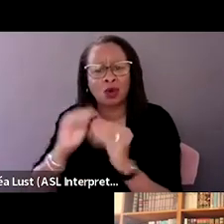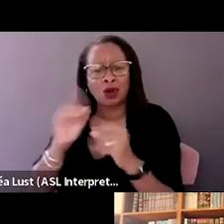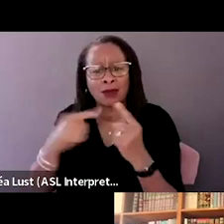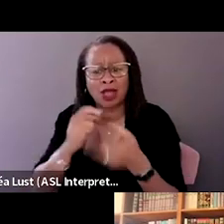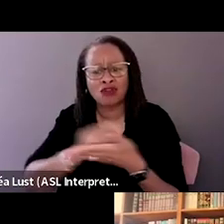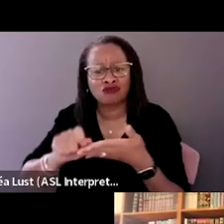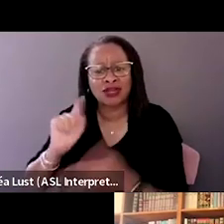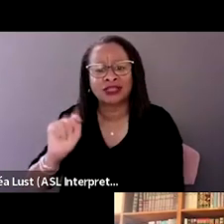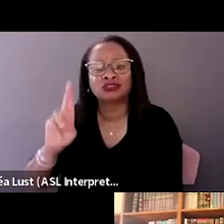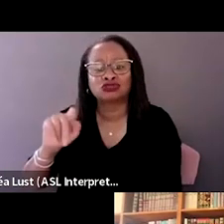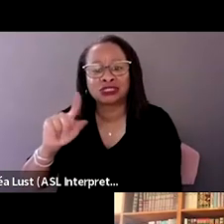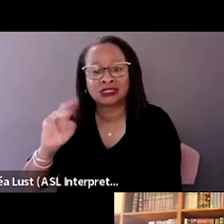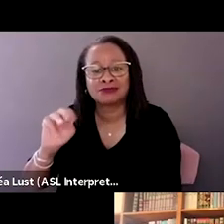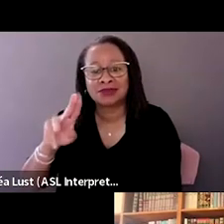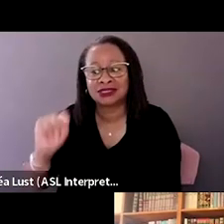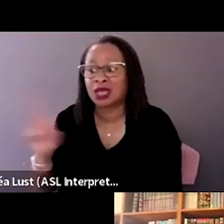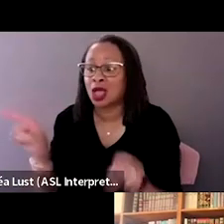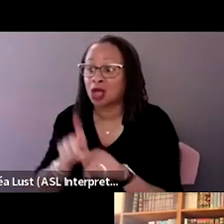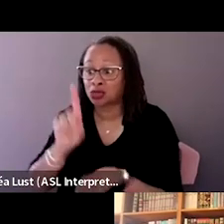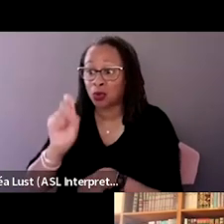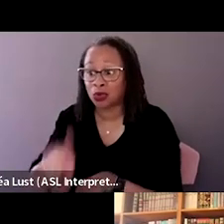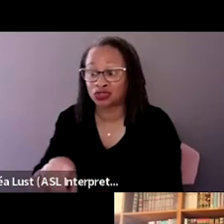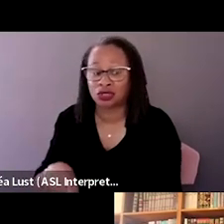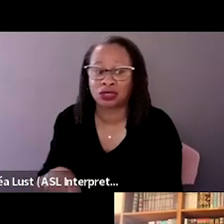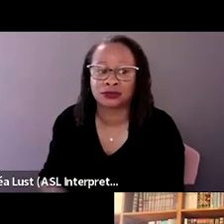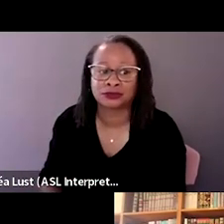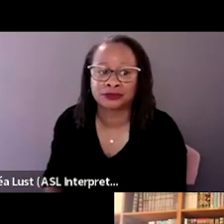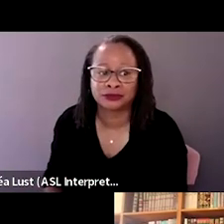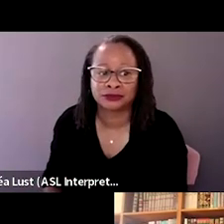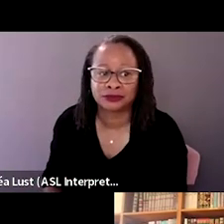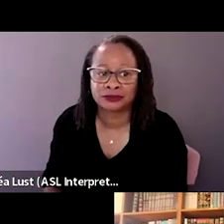And there's also a question from Glen,